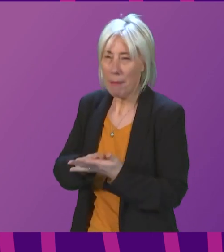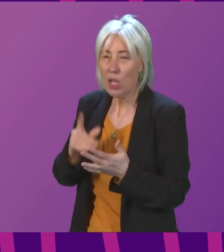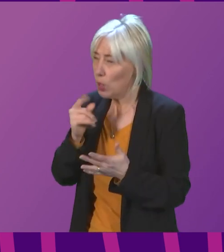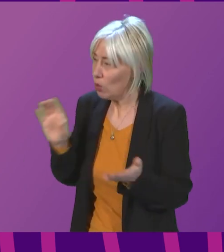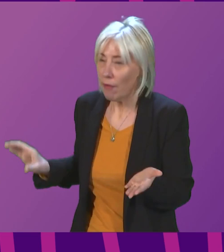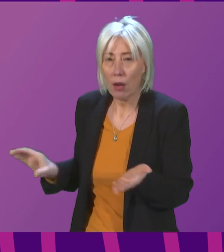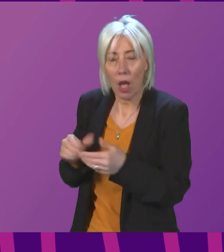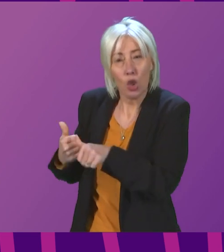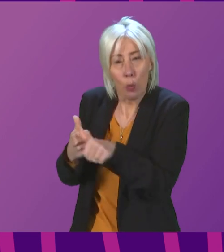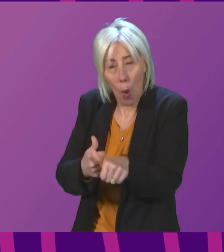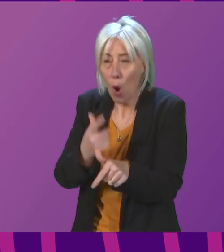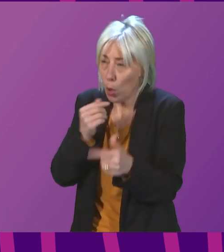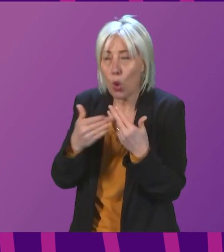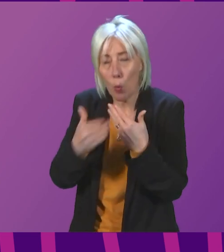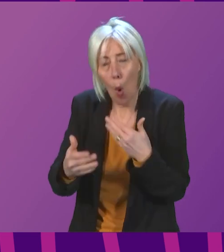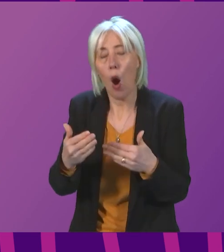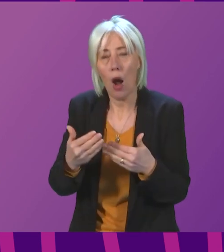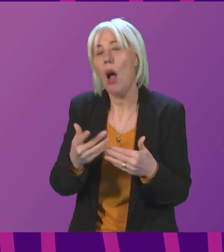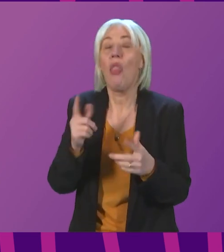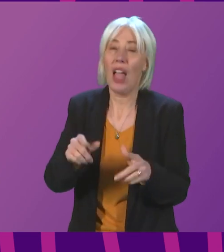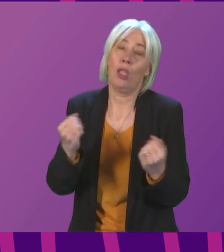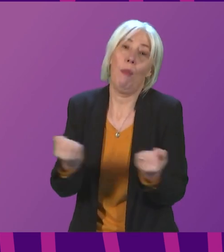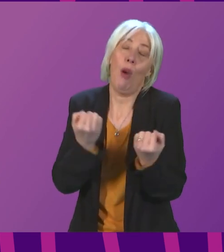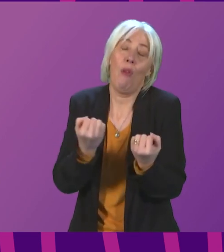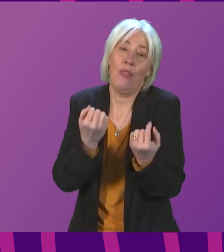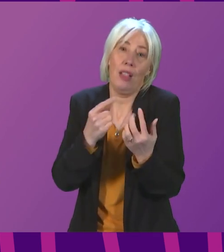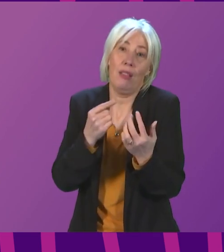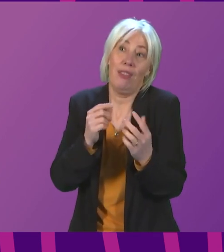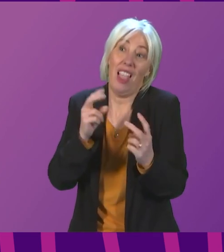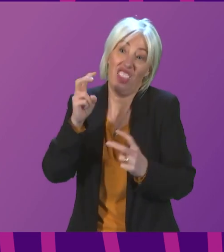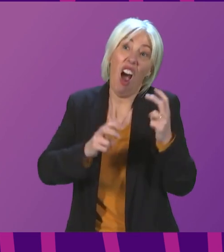That is, of course, a powerful argument for having all the levers in the hands of Scottish